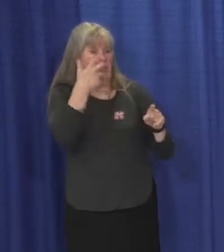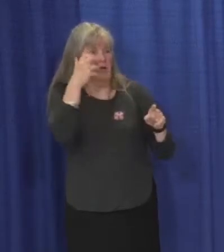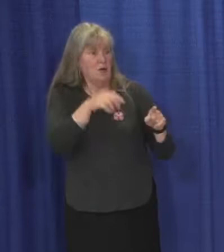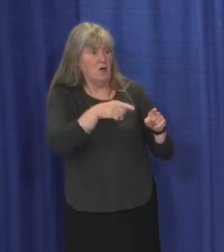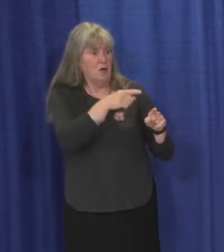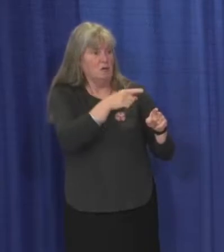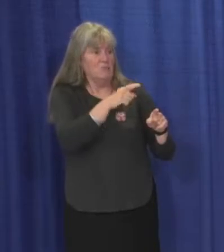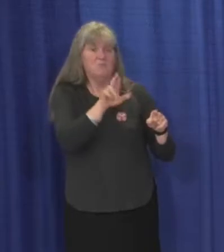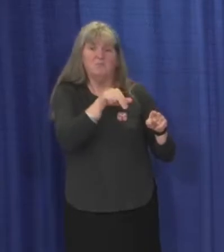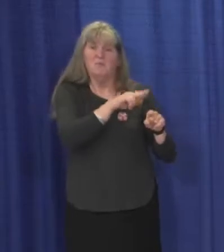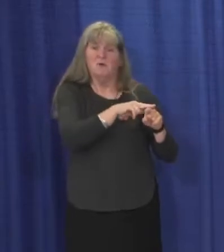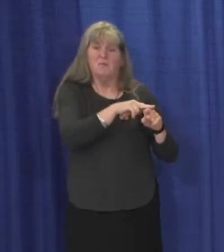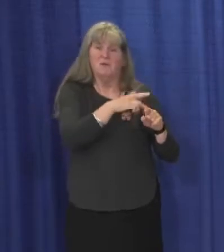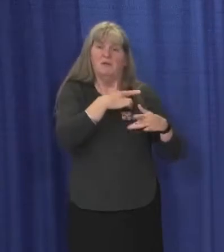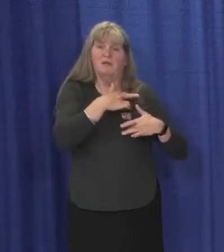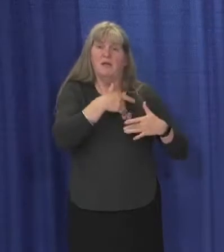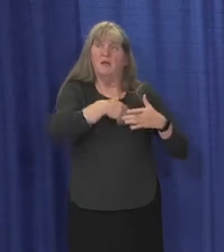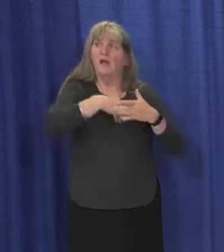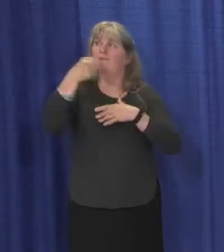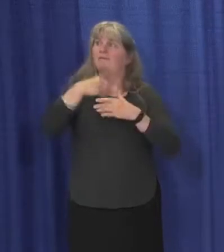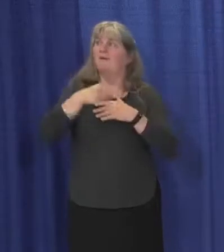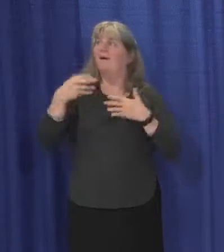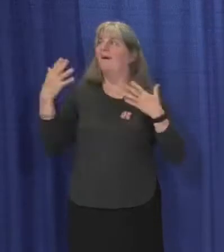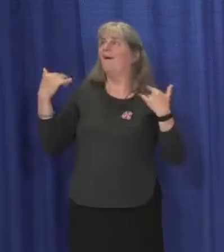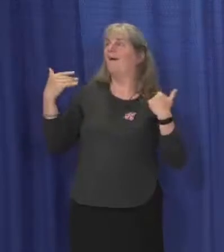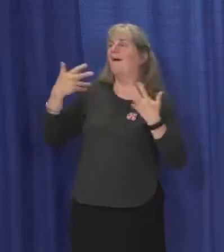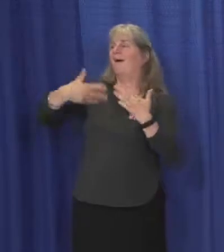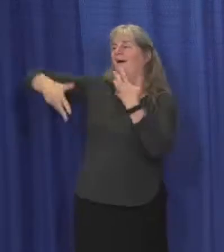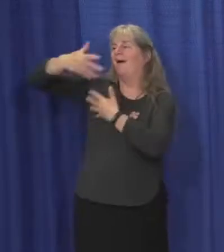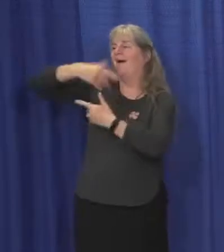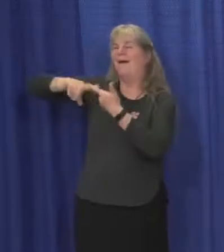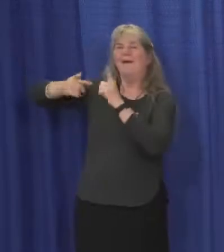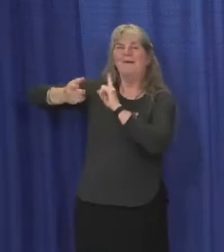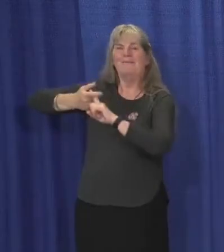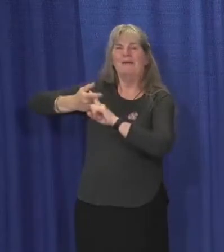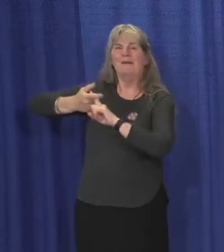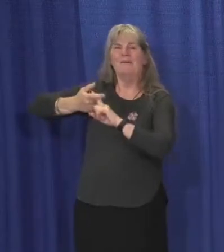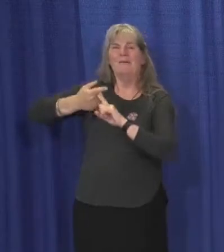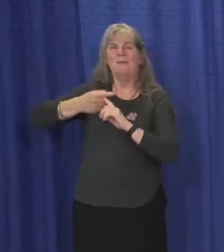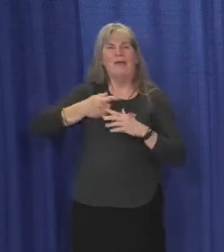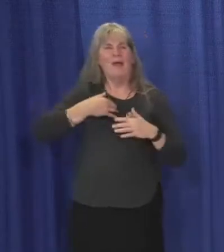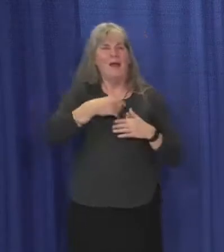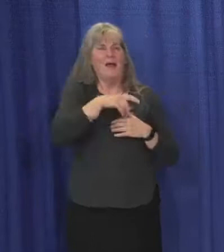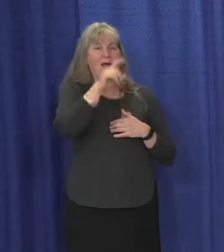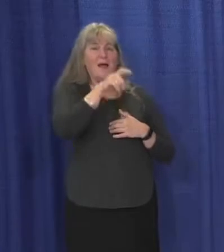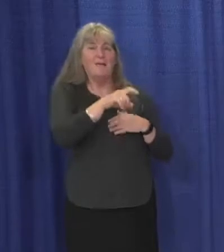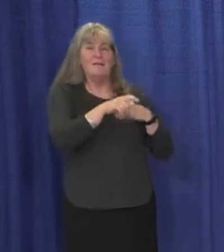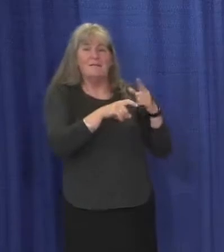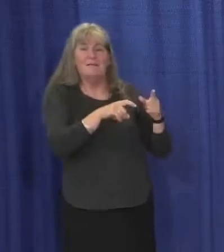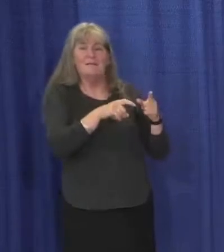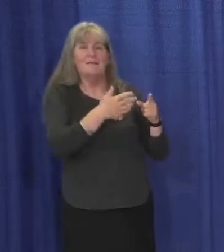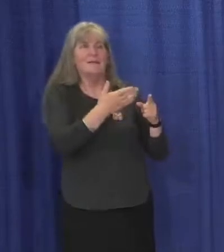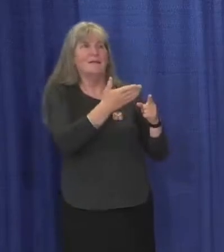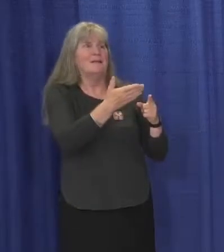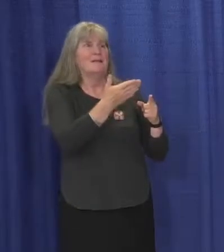room and it's hot and you are used to being outside and gathering with your friends and you may have needs and those